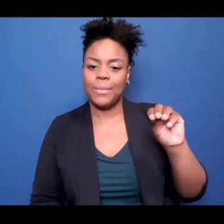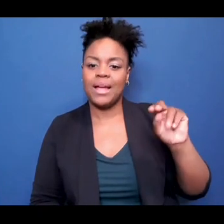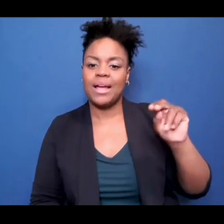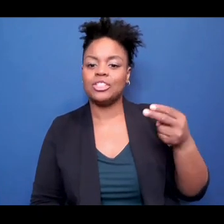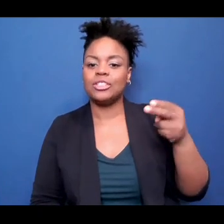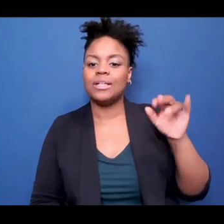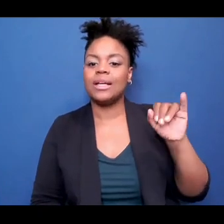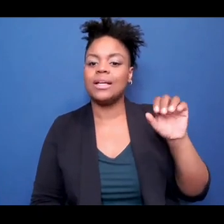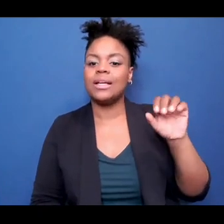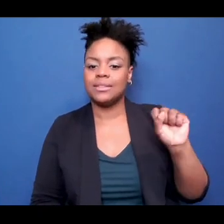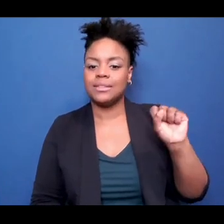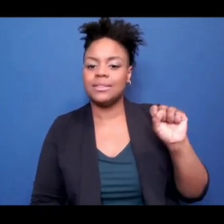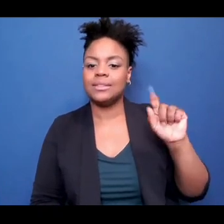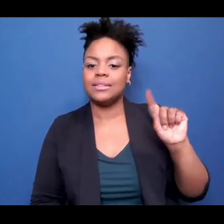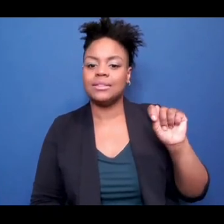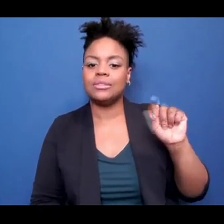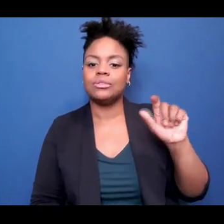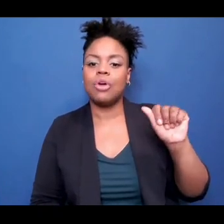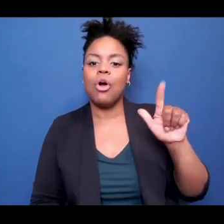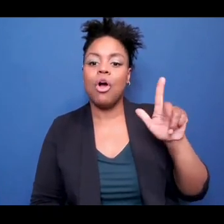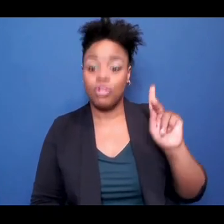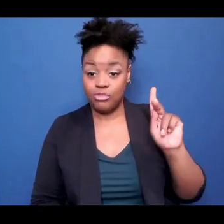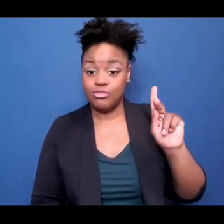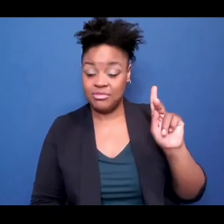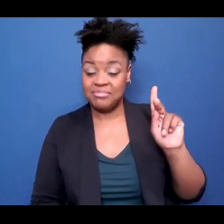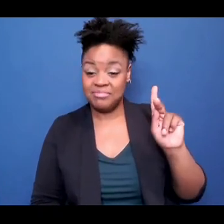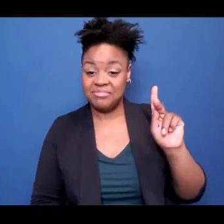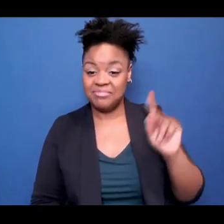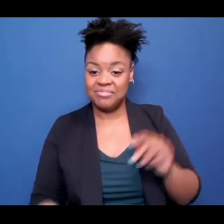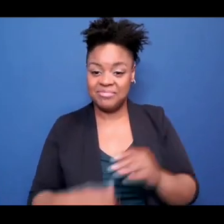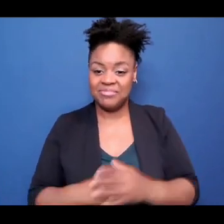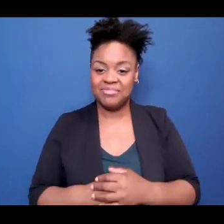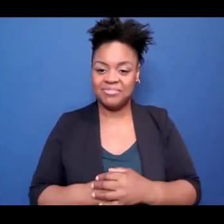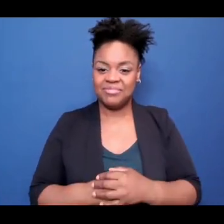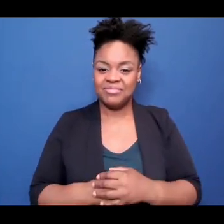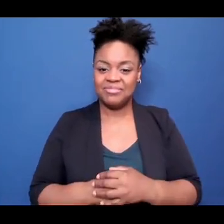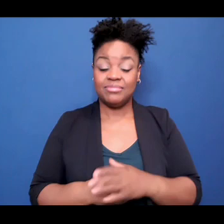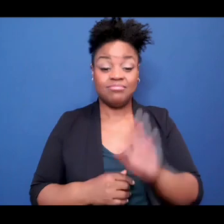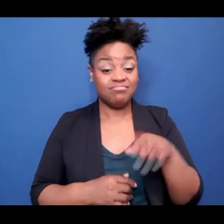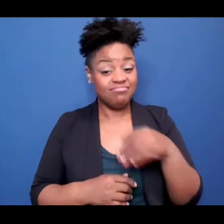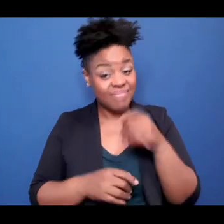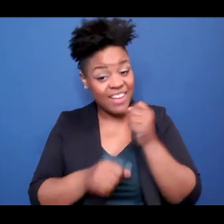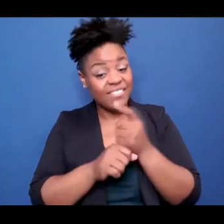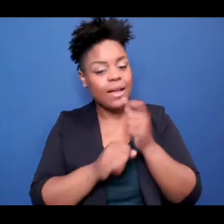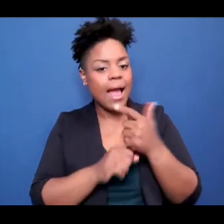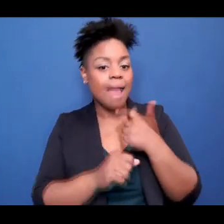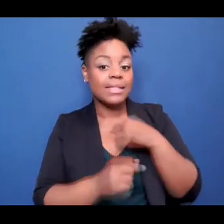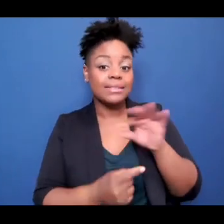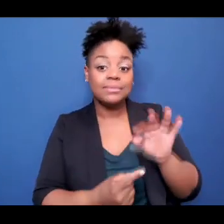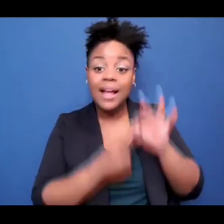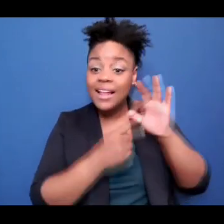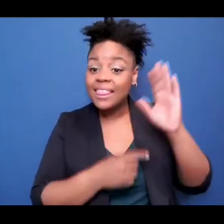FOR THE PAST DOZEN YEARS BEEN HOSTING THIS LECTURE IN MEMORY